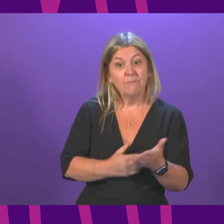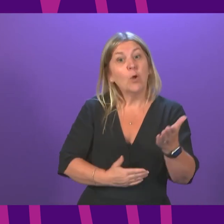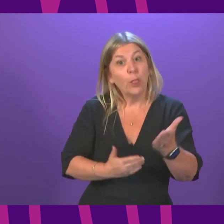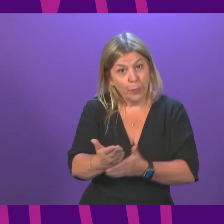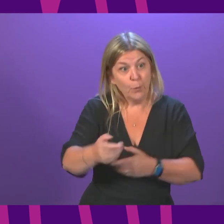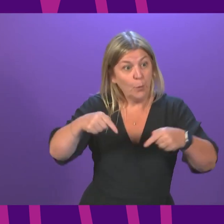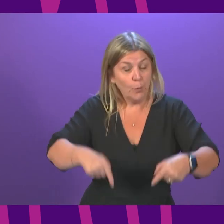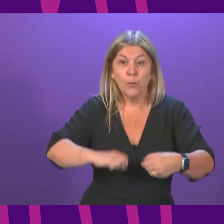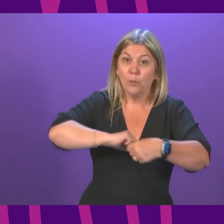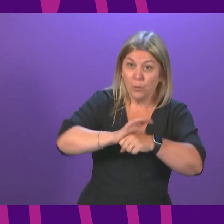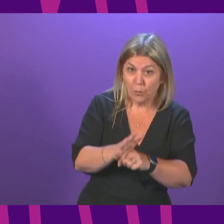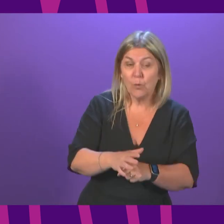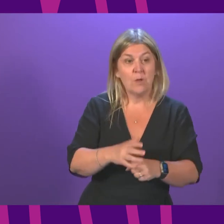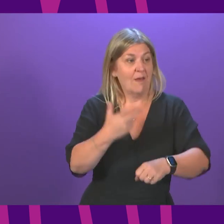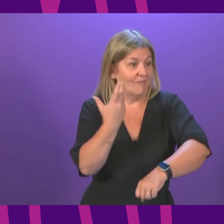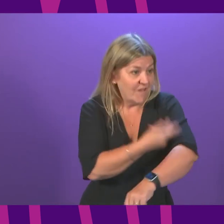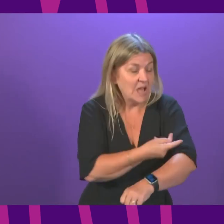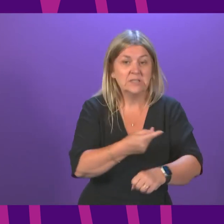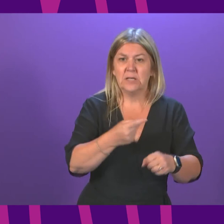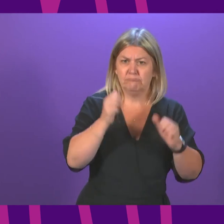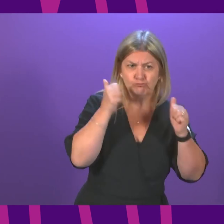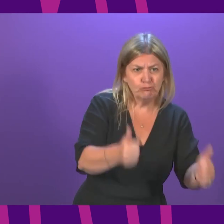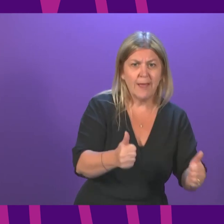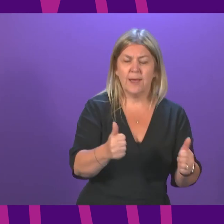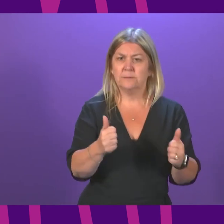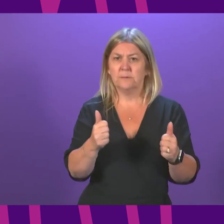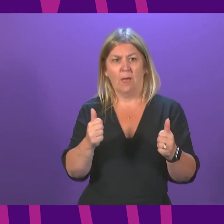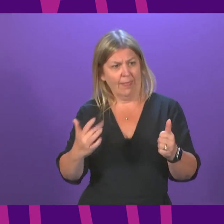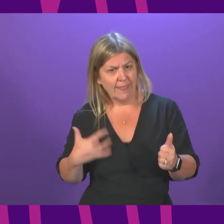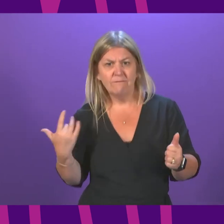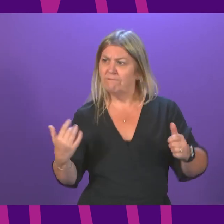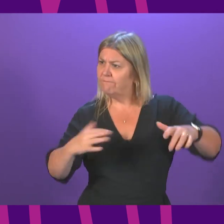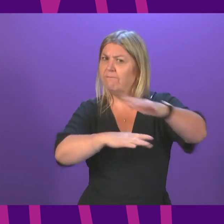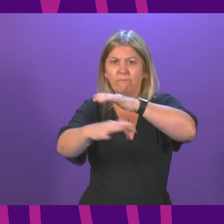and Government reporting to the Parliament in order to show it the respect that it deserves